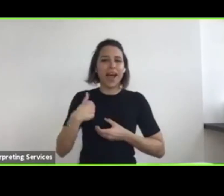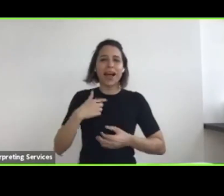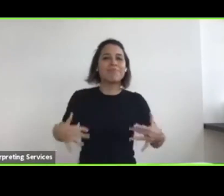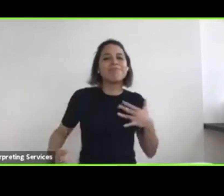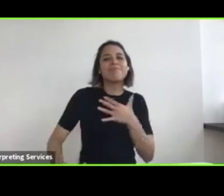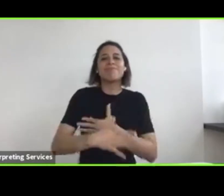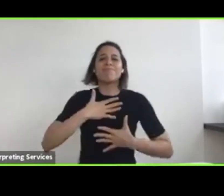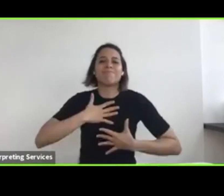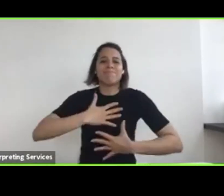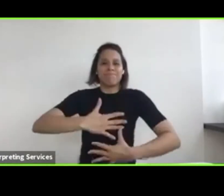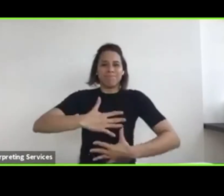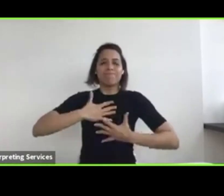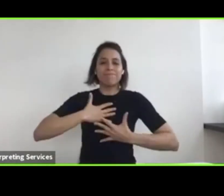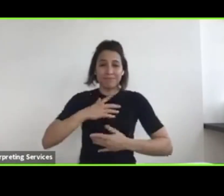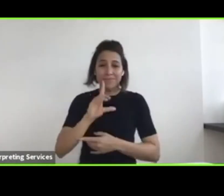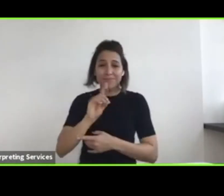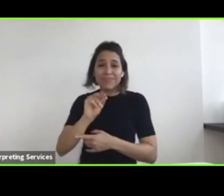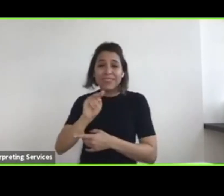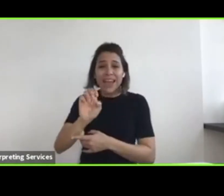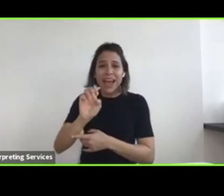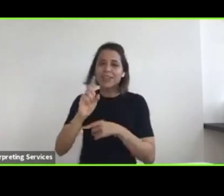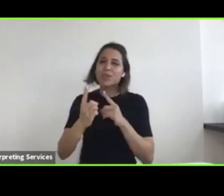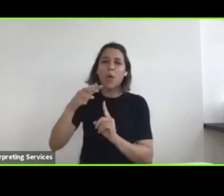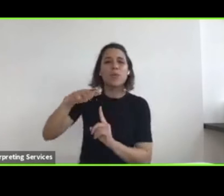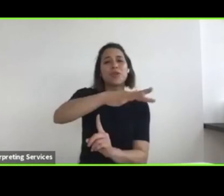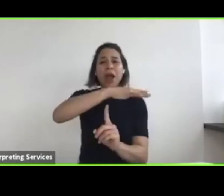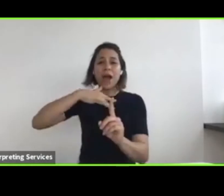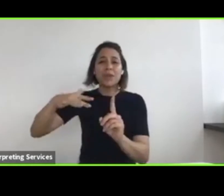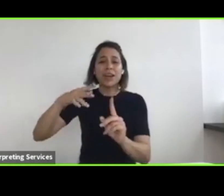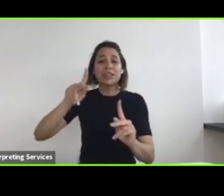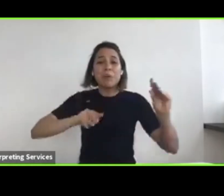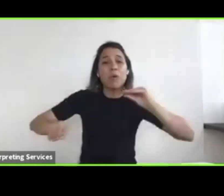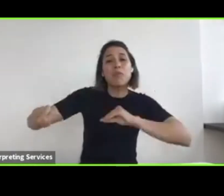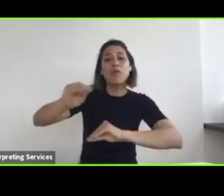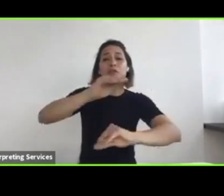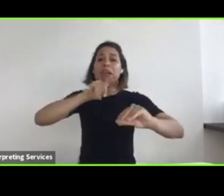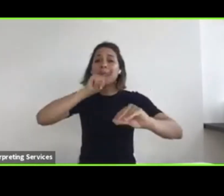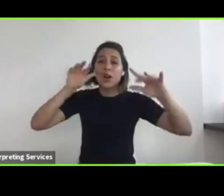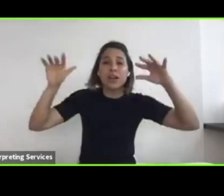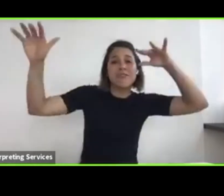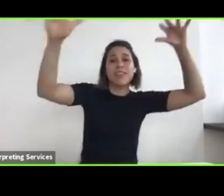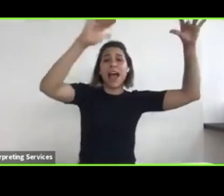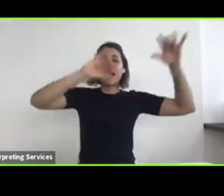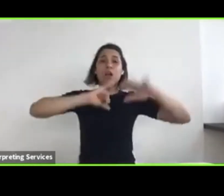DANCE, AS WE ALL KNOW, IS ALWAYS AROUND US - PEOPLE MOVING, BIRDS FLYING, WHALES MIGRATING, TREES GROWING.